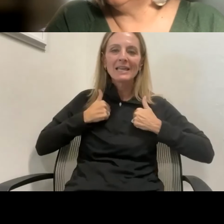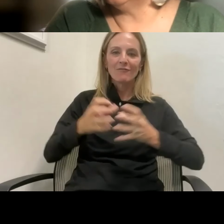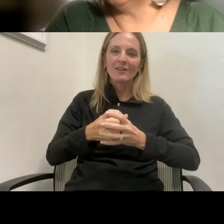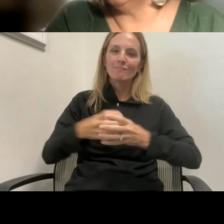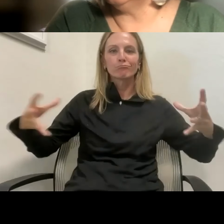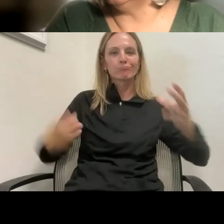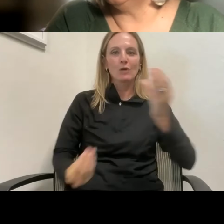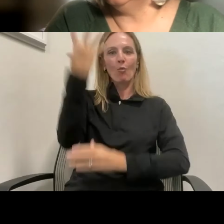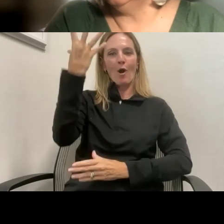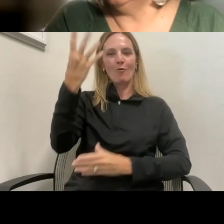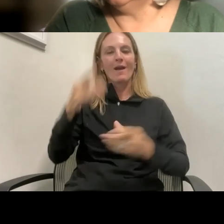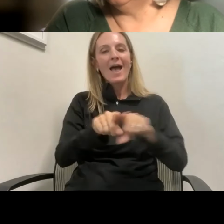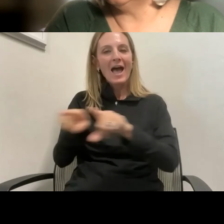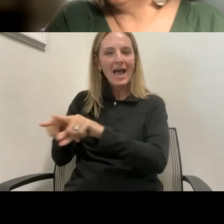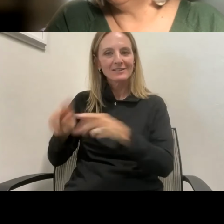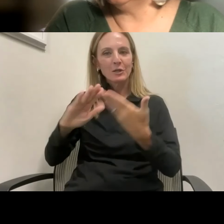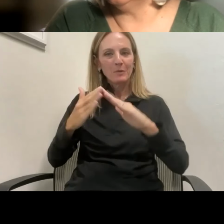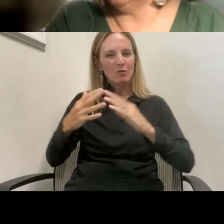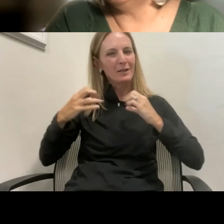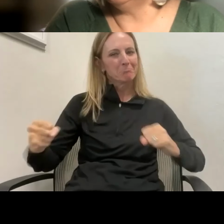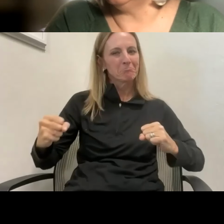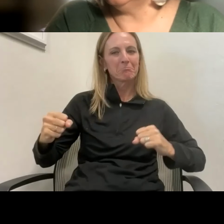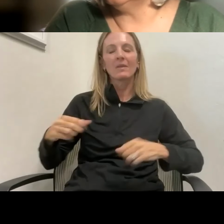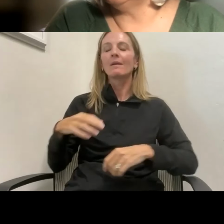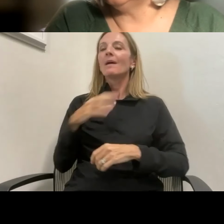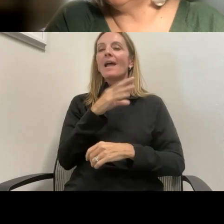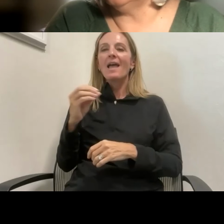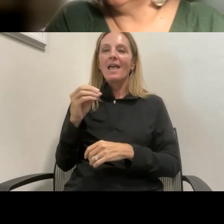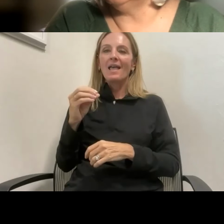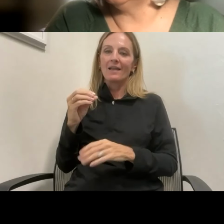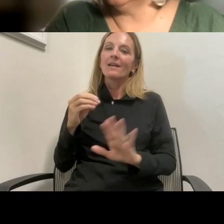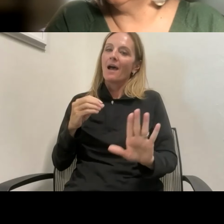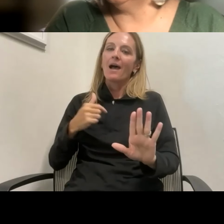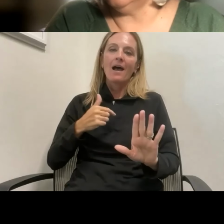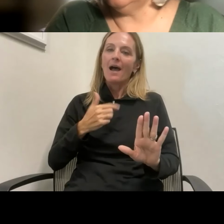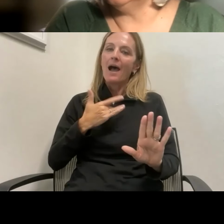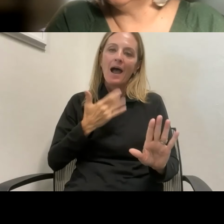are some of the, some of the work, that i've been blessed to be a part of working on the land, about